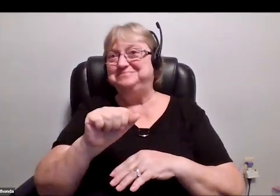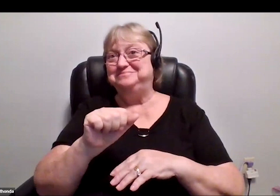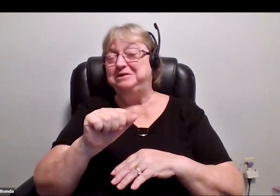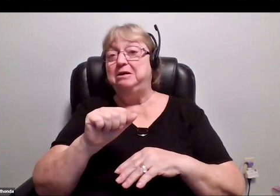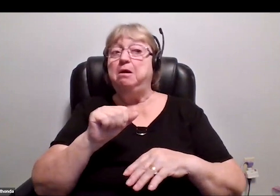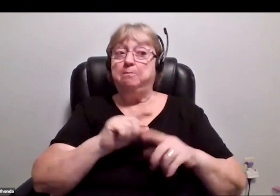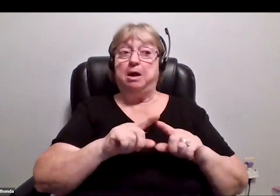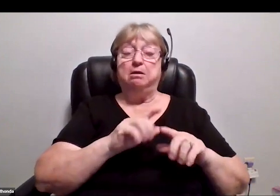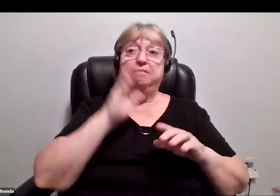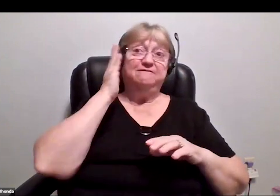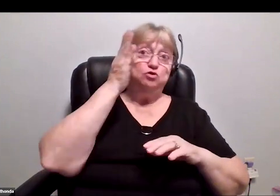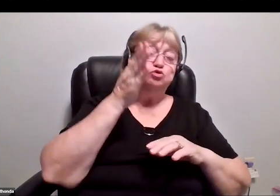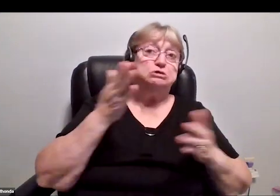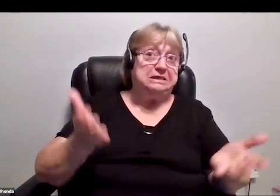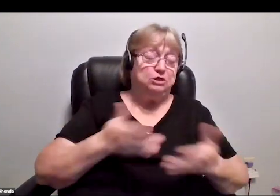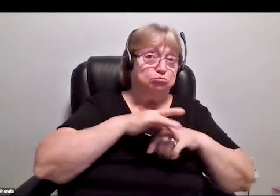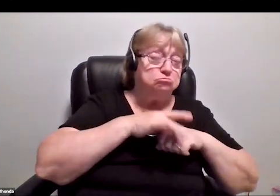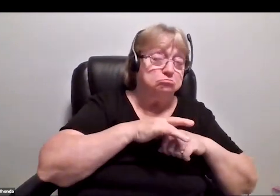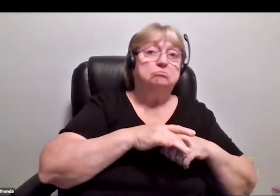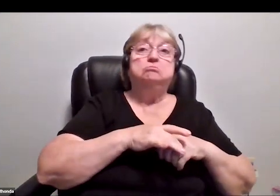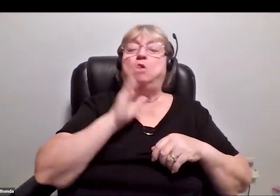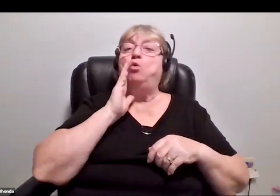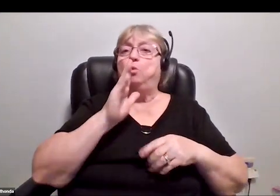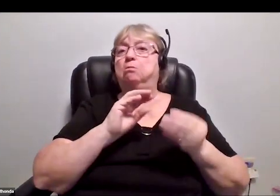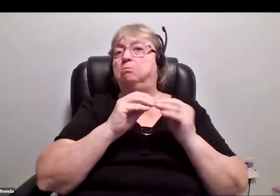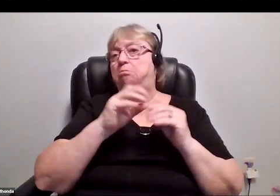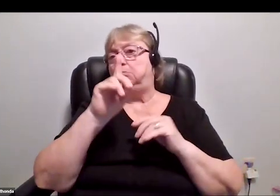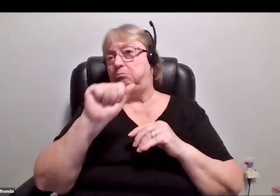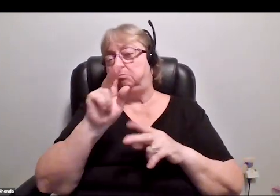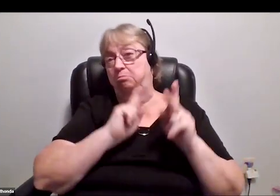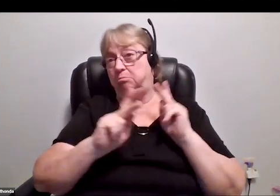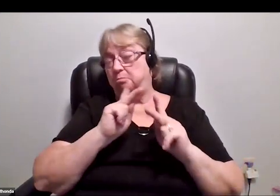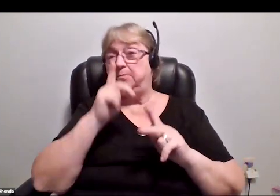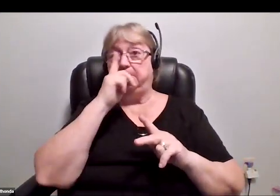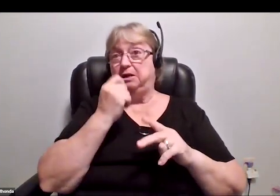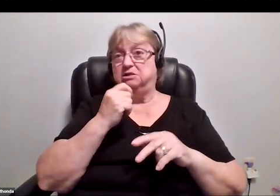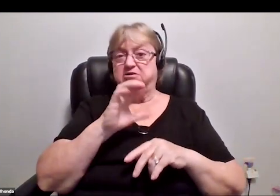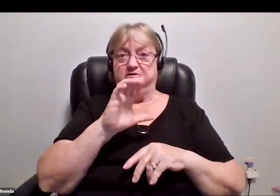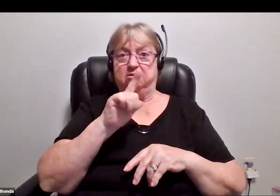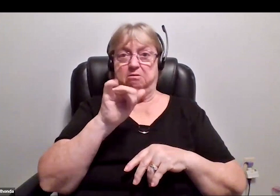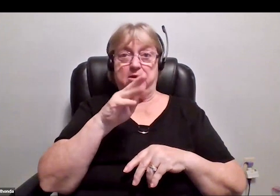the way in which things are on trajectory already, means that we have, say, ticks existing